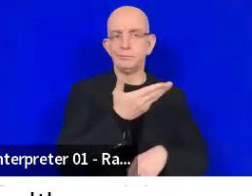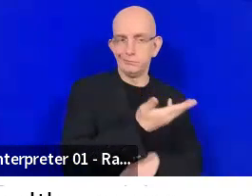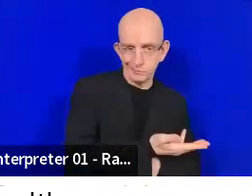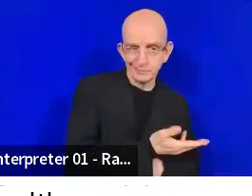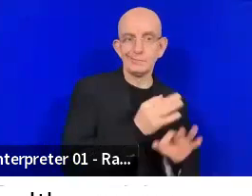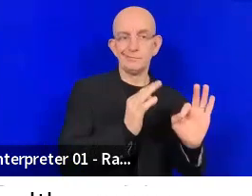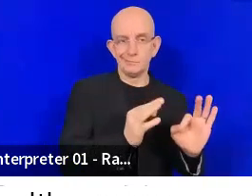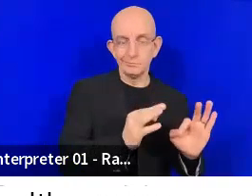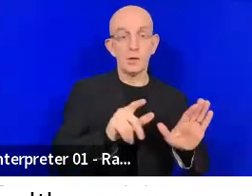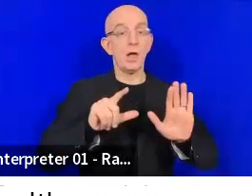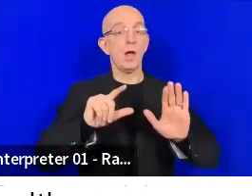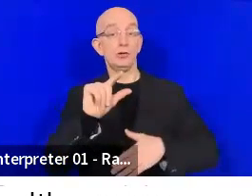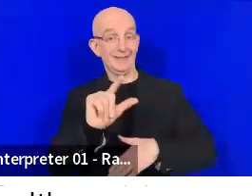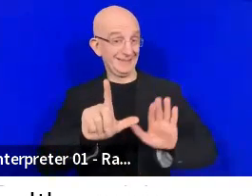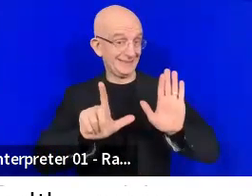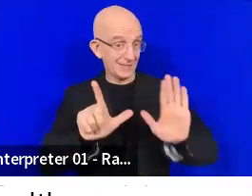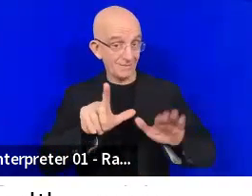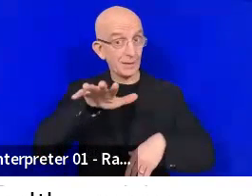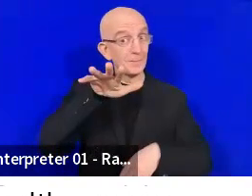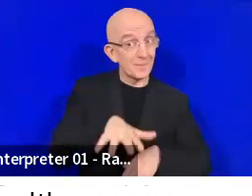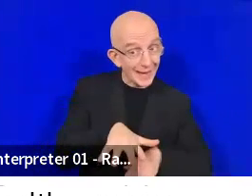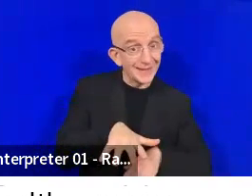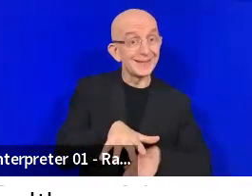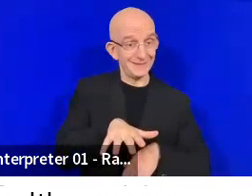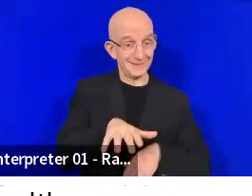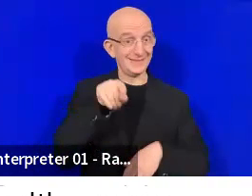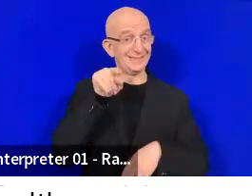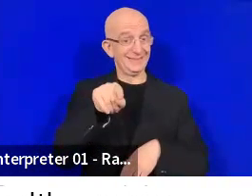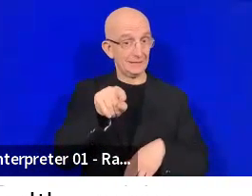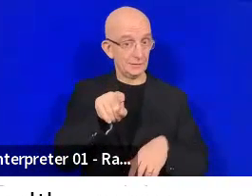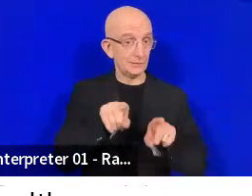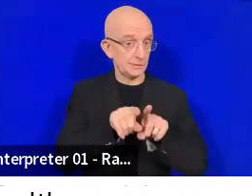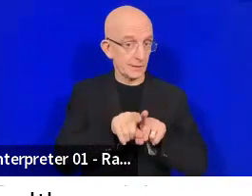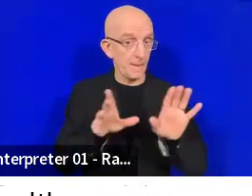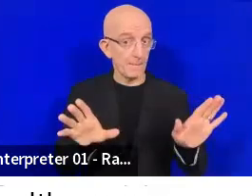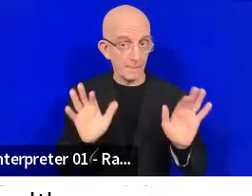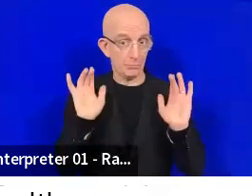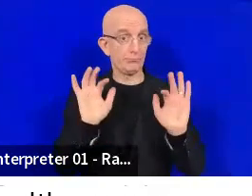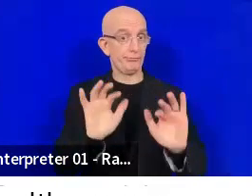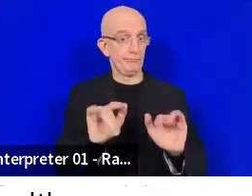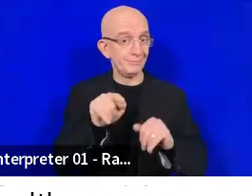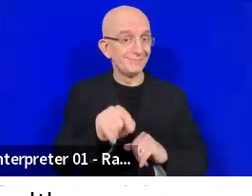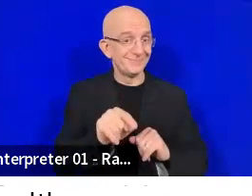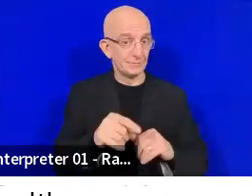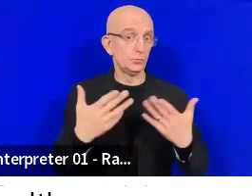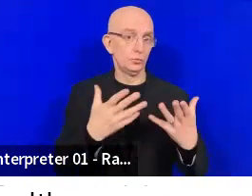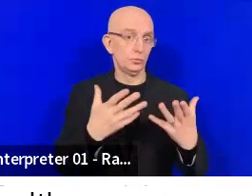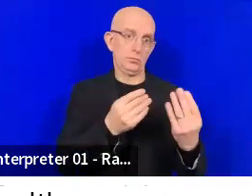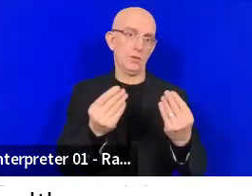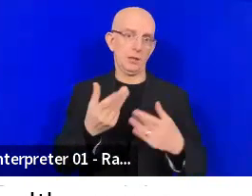Also, I know that there are many of the people here that have seen in some of the engagement